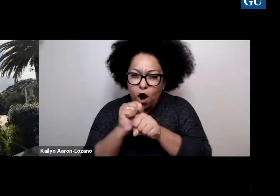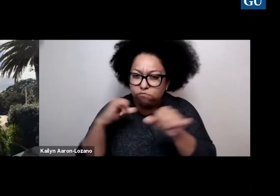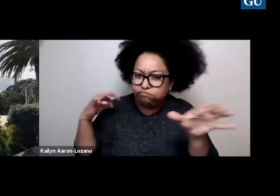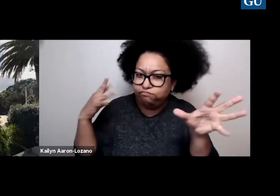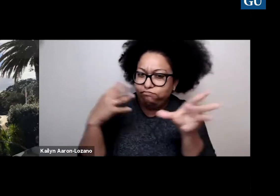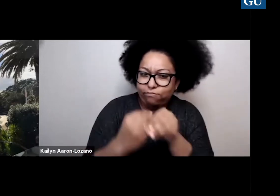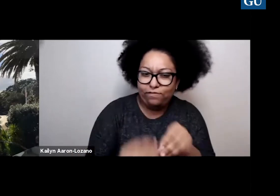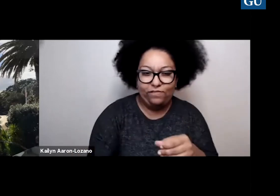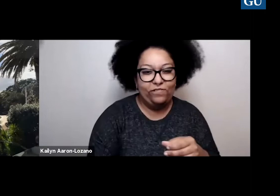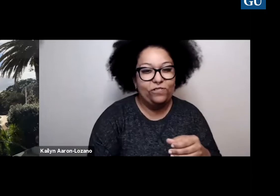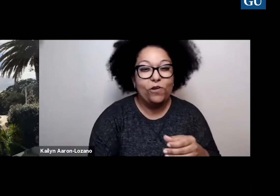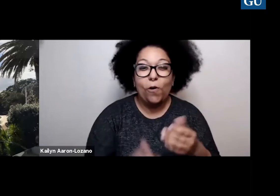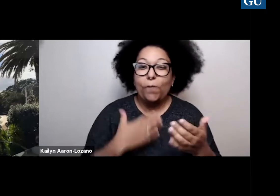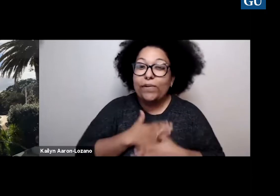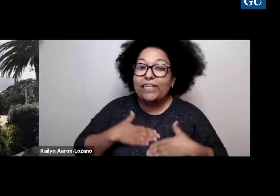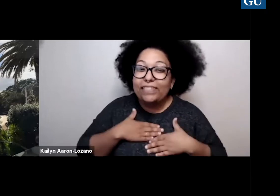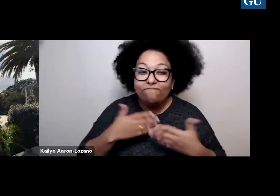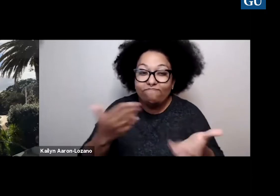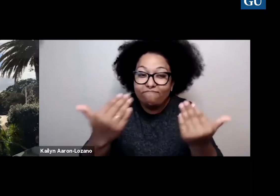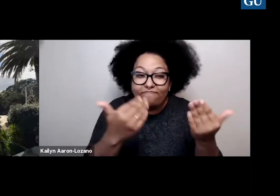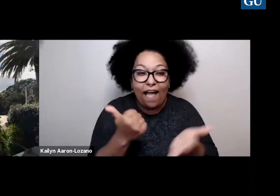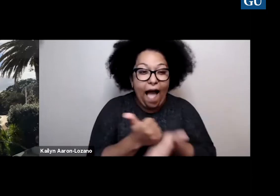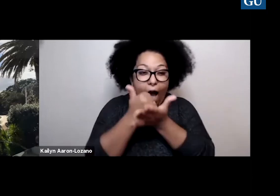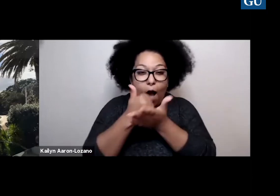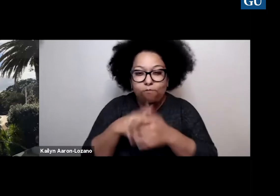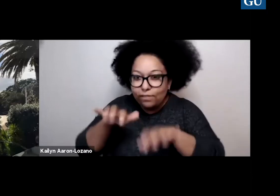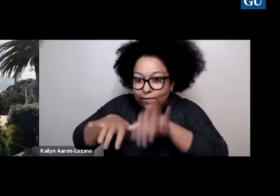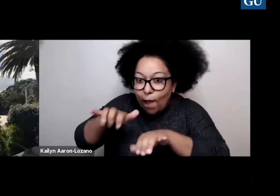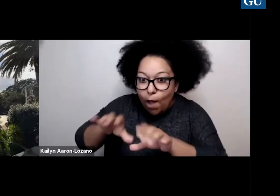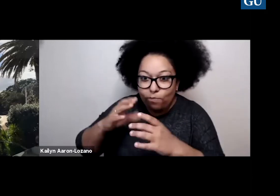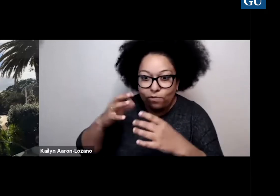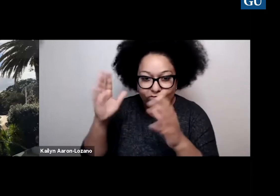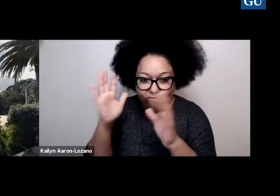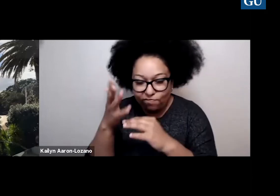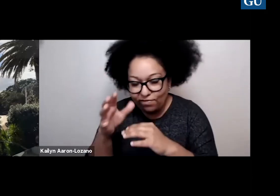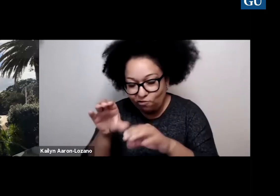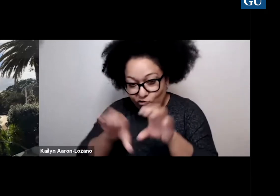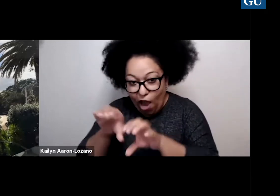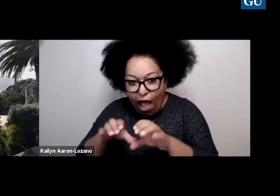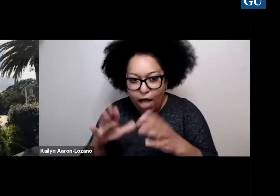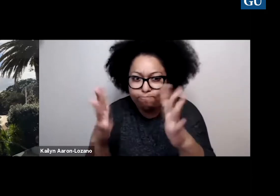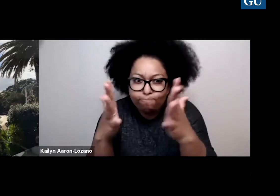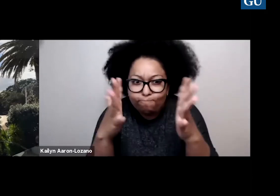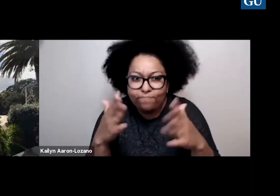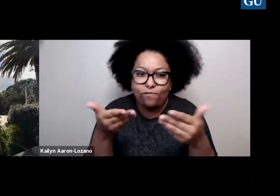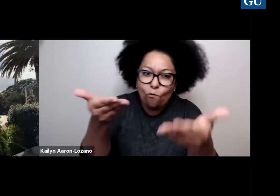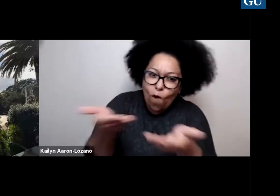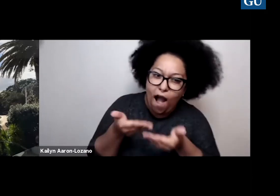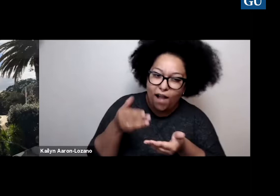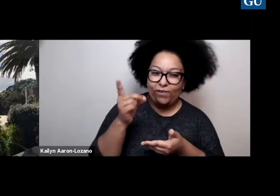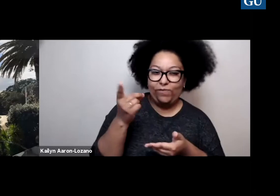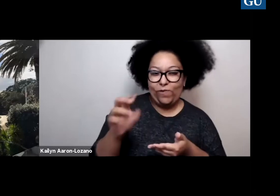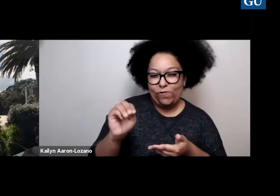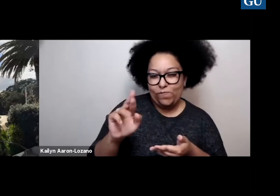hear about his amazing work please help me welcome dr mark cigar as our first distinguished lecturer